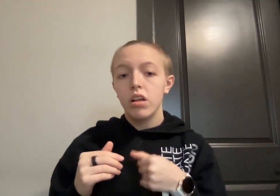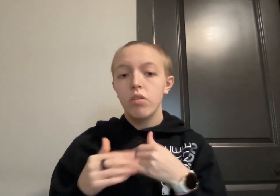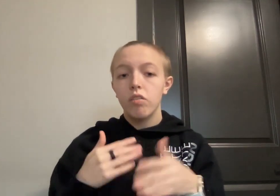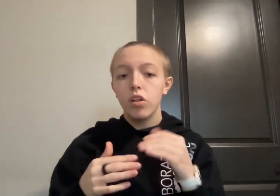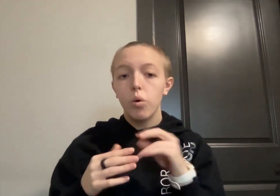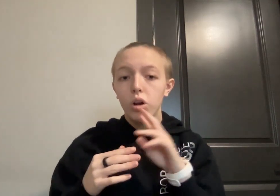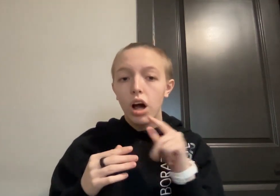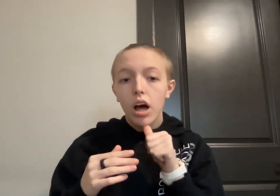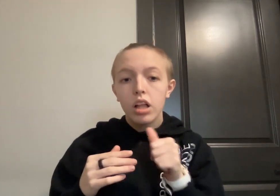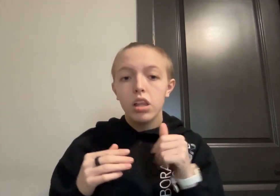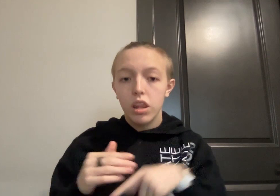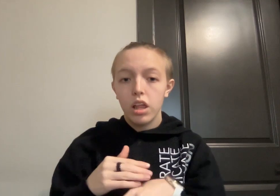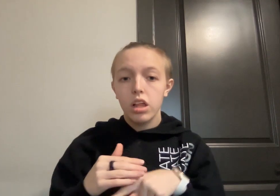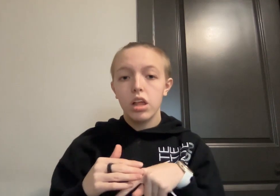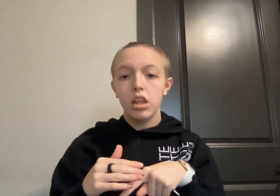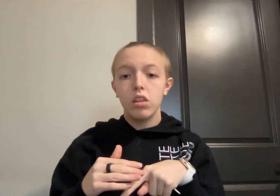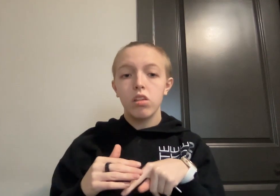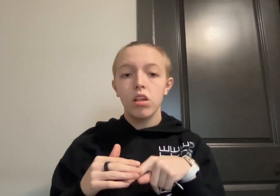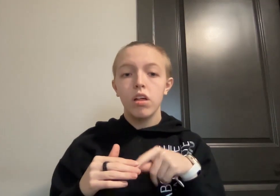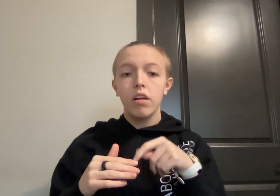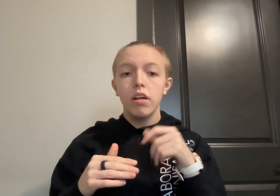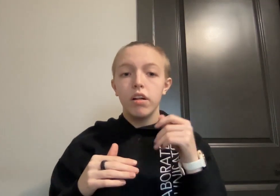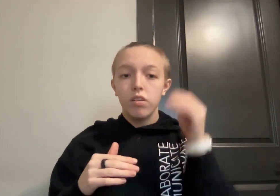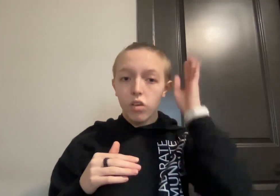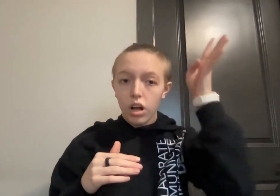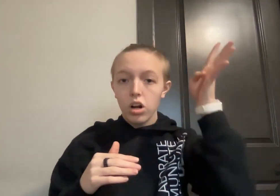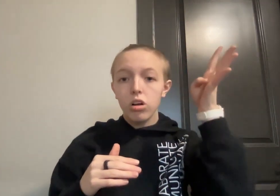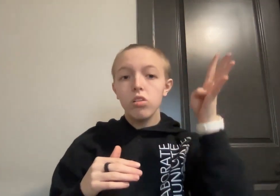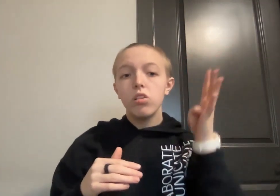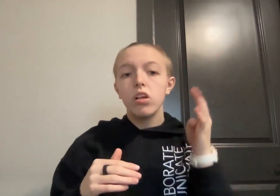Whether or not these creators